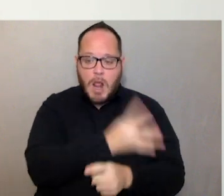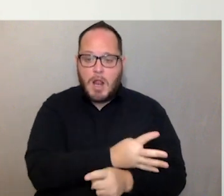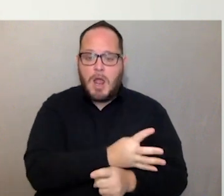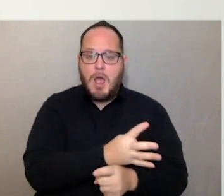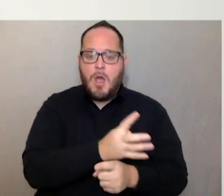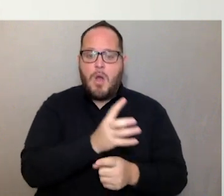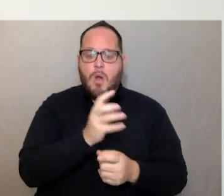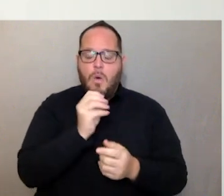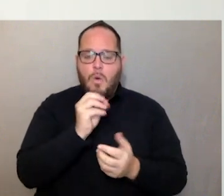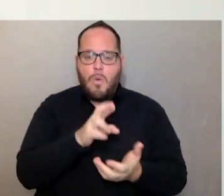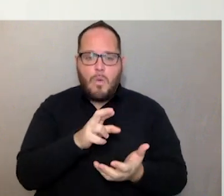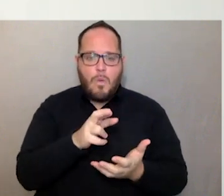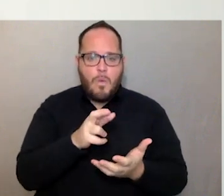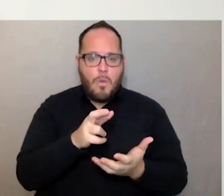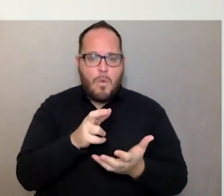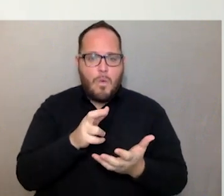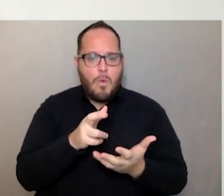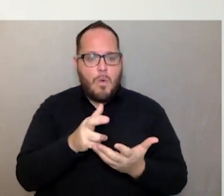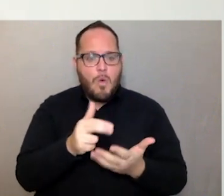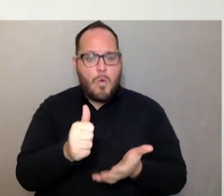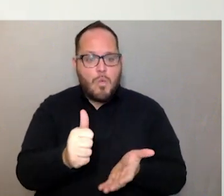START NEGLECTING OR IGNORING OR REFUSING TO COUNT BECAUSE WHAT